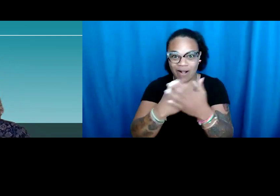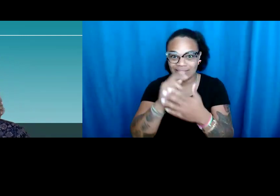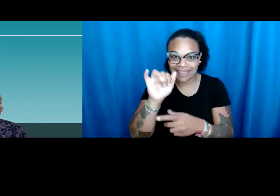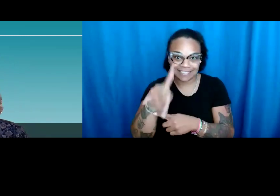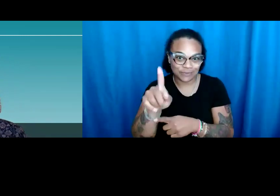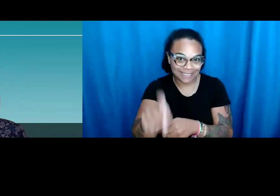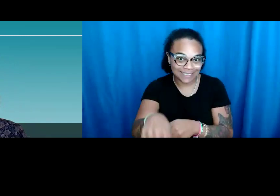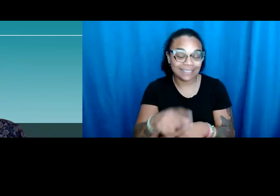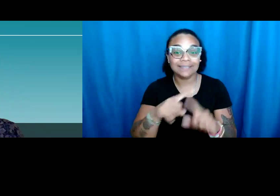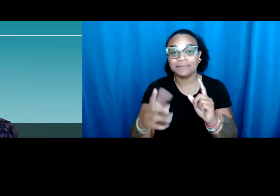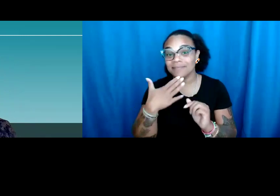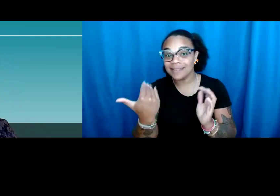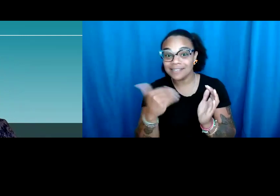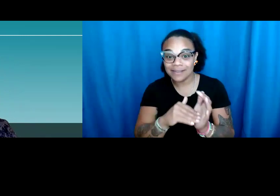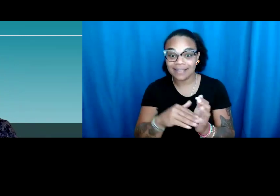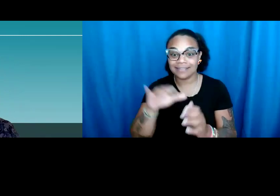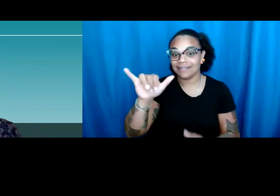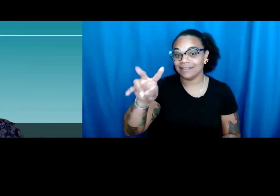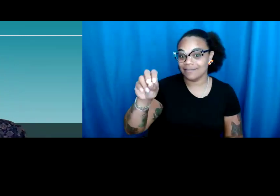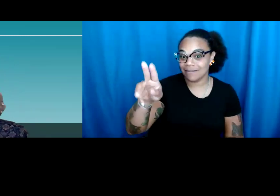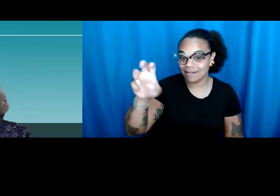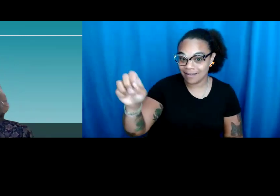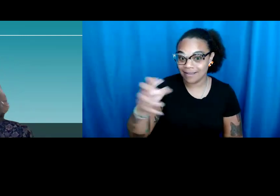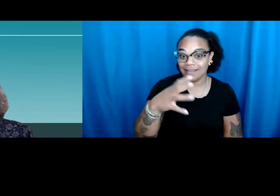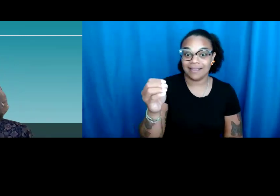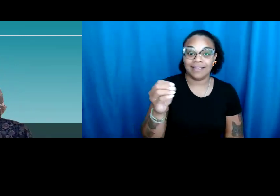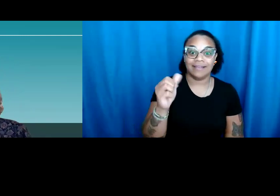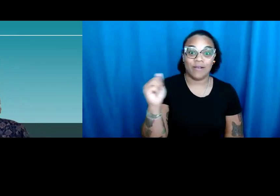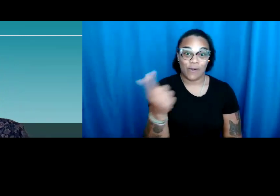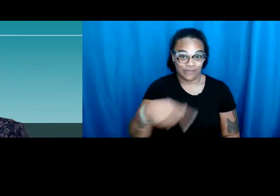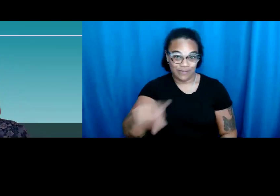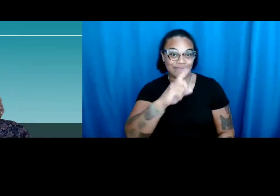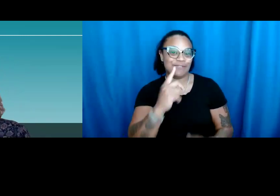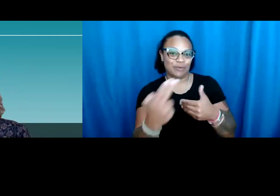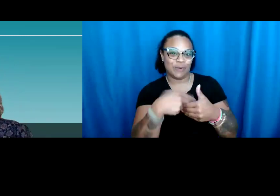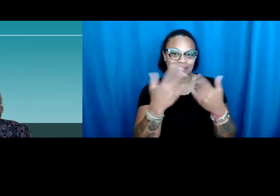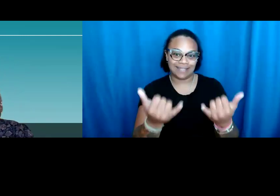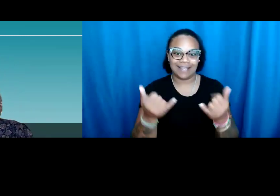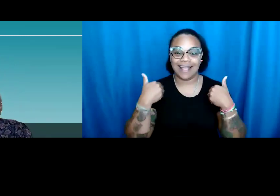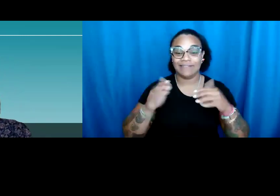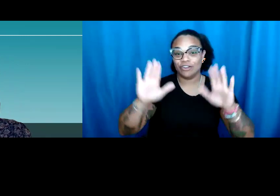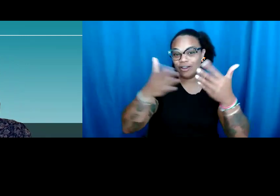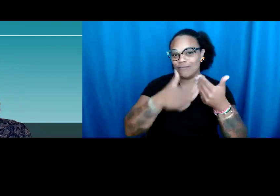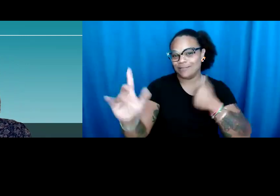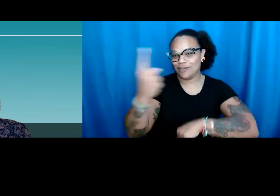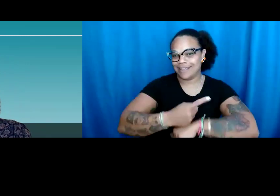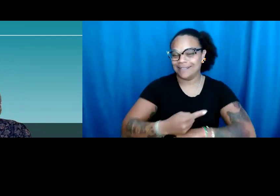Thank you to Yvonne and LISC and have a great rest of your day. Thank you.